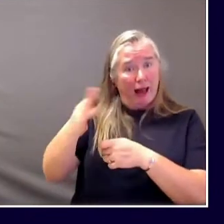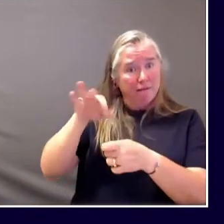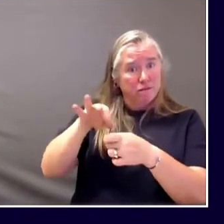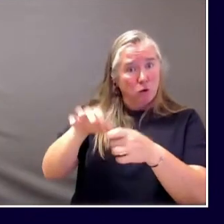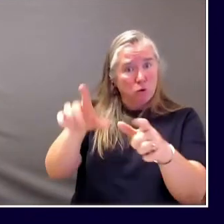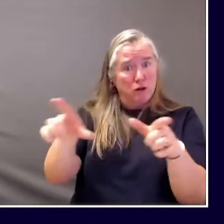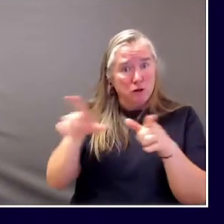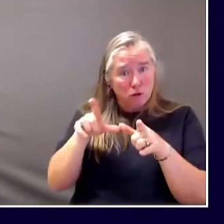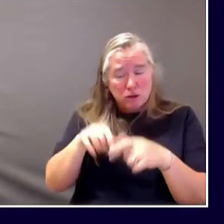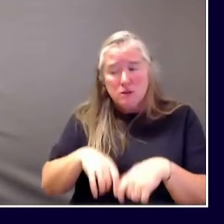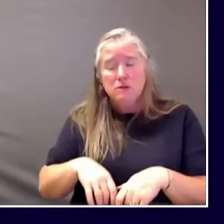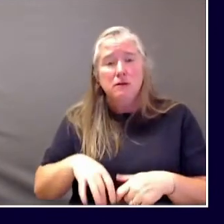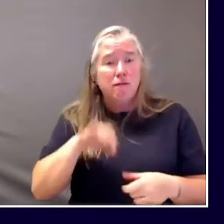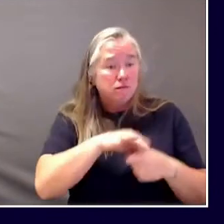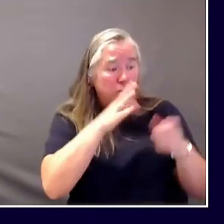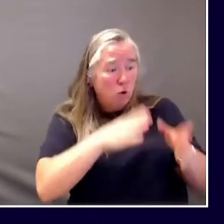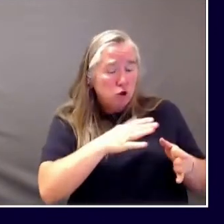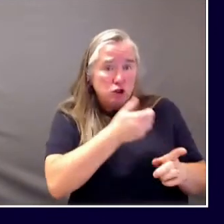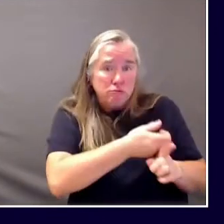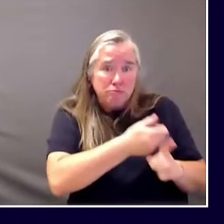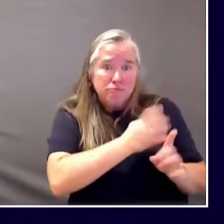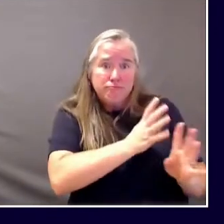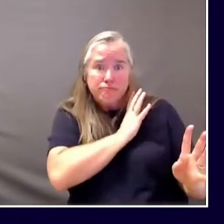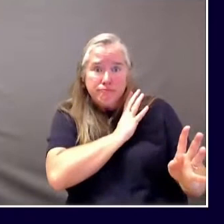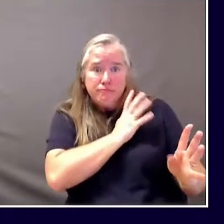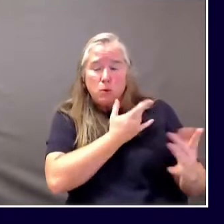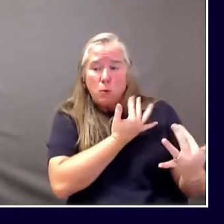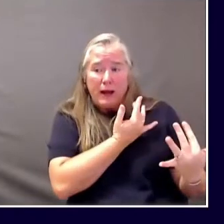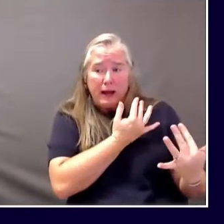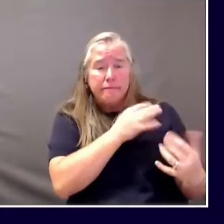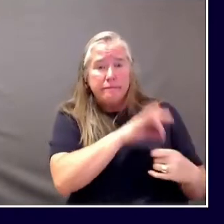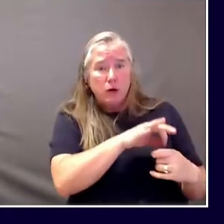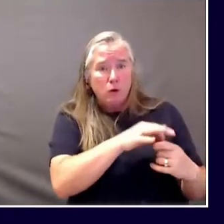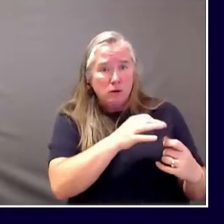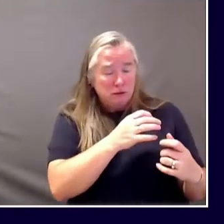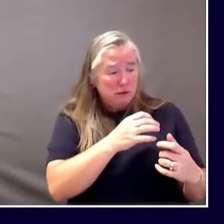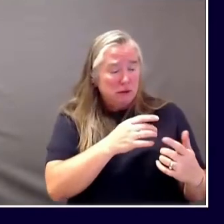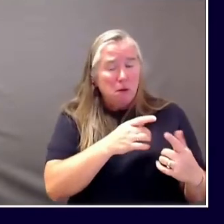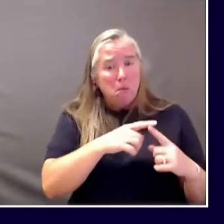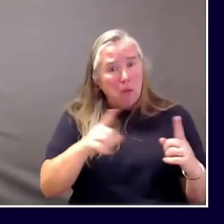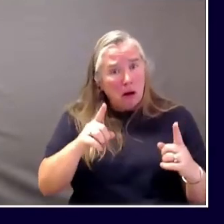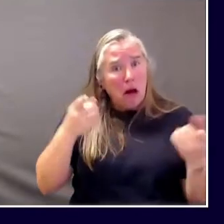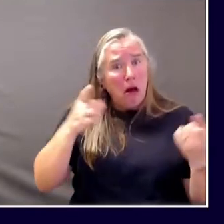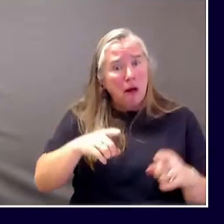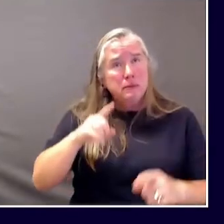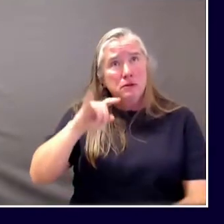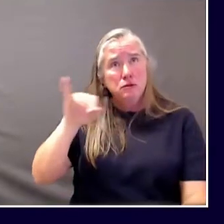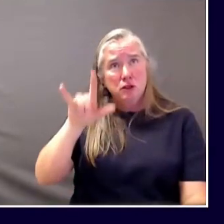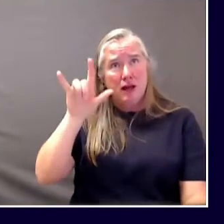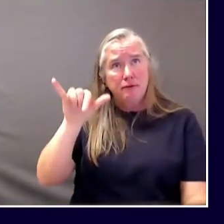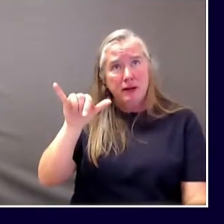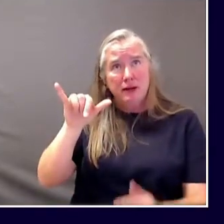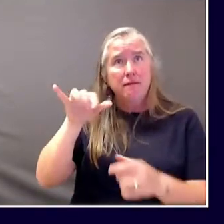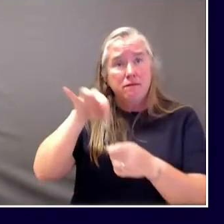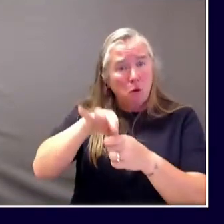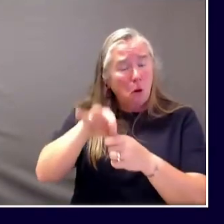general and the health and safety of the population at large things went pretty well